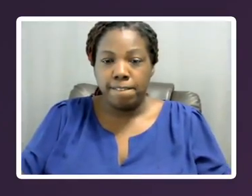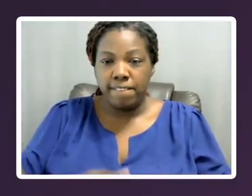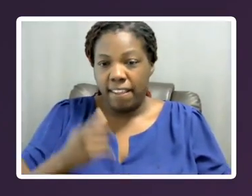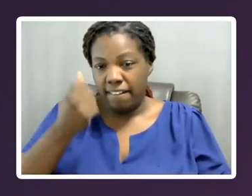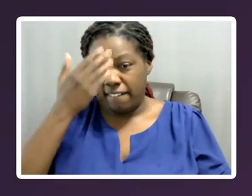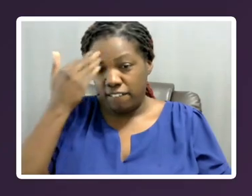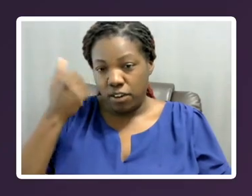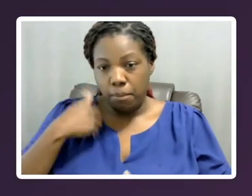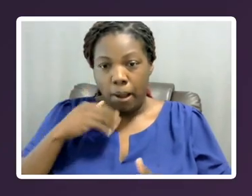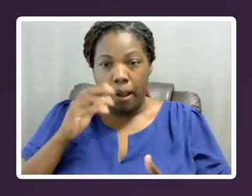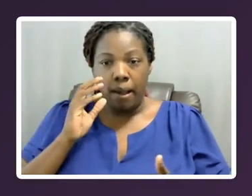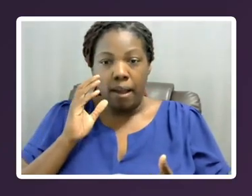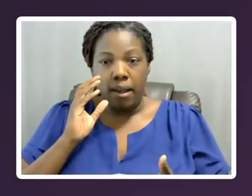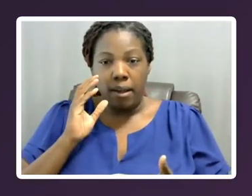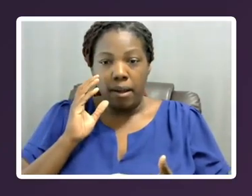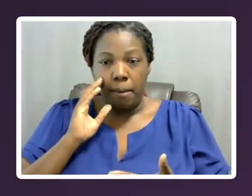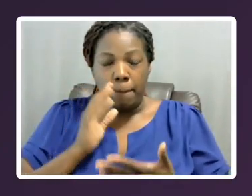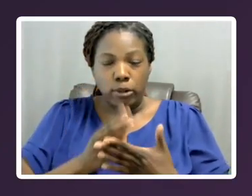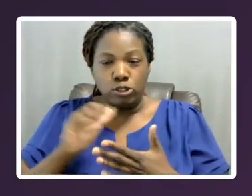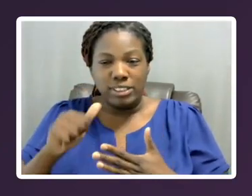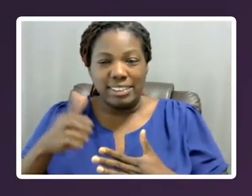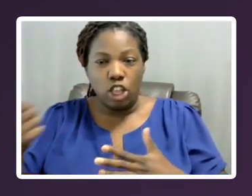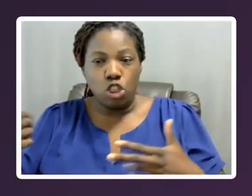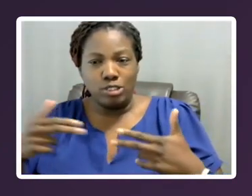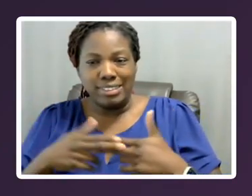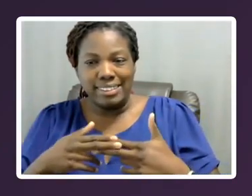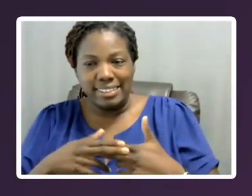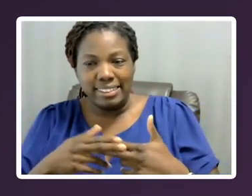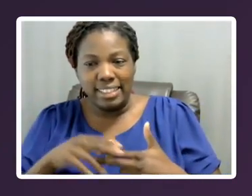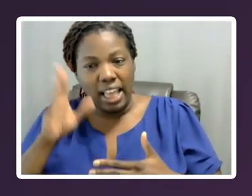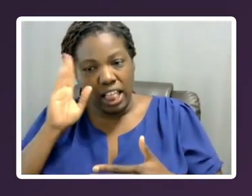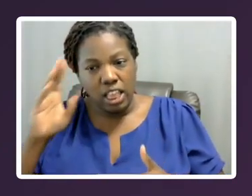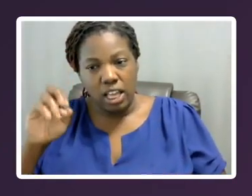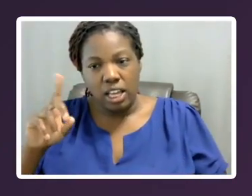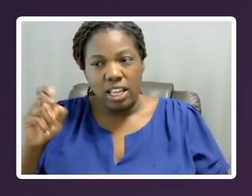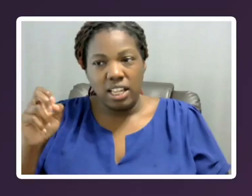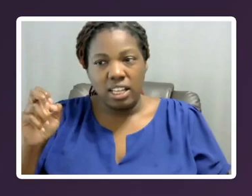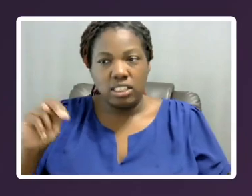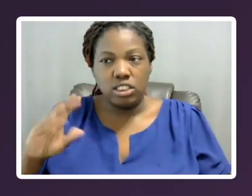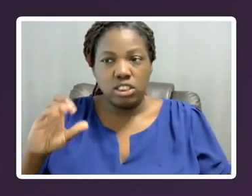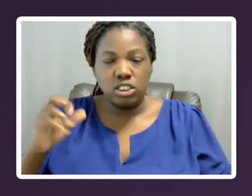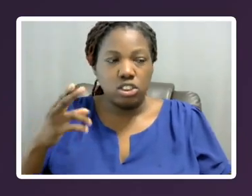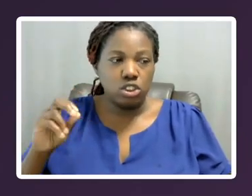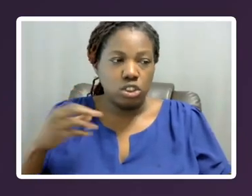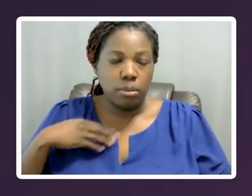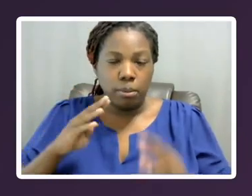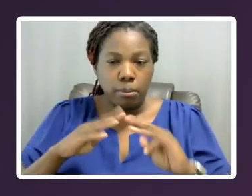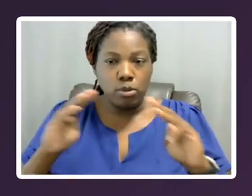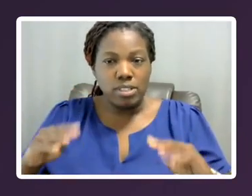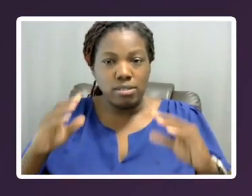different slide. Hi everyone. I'm Eden Cho. I m a museum educator at the National Museum of American